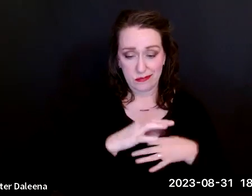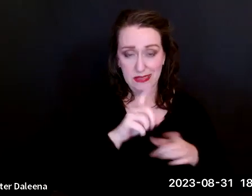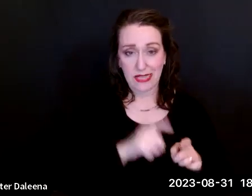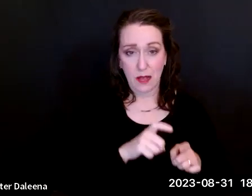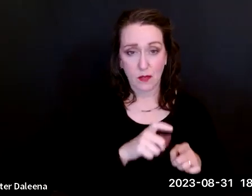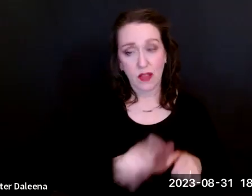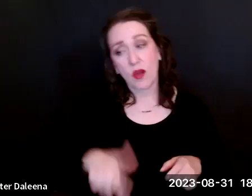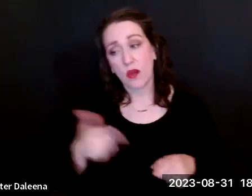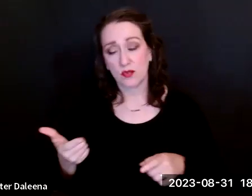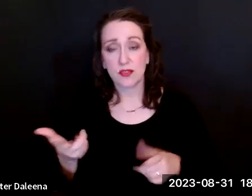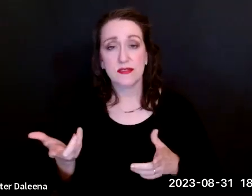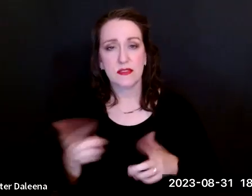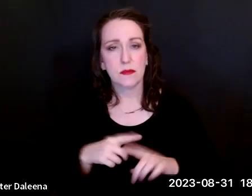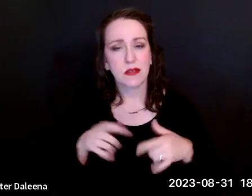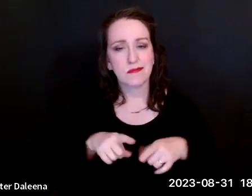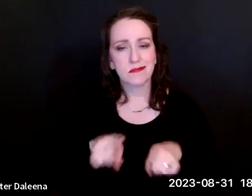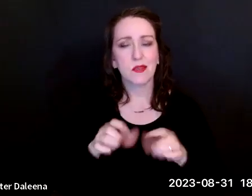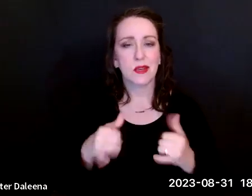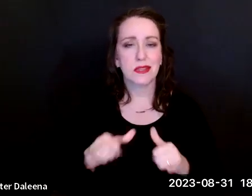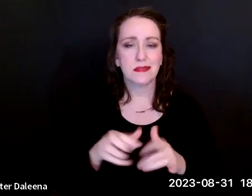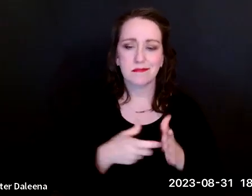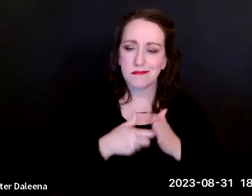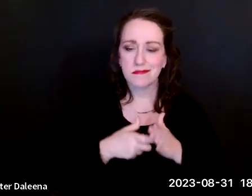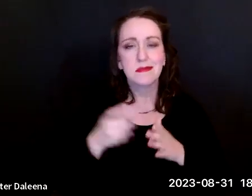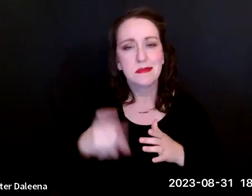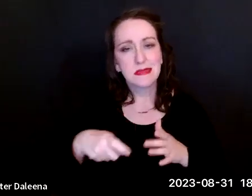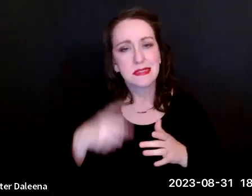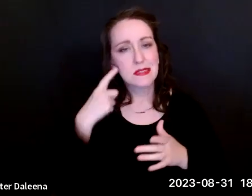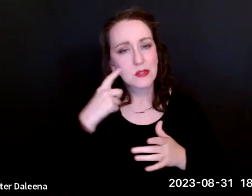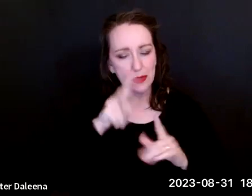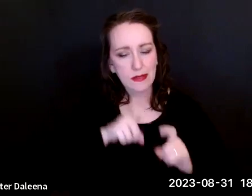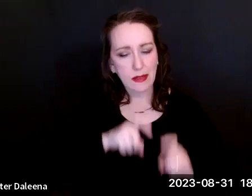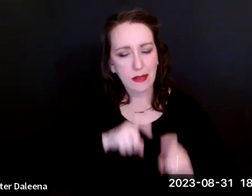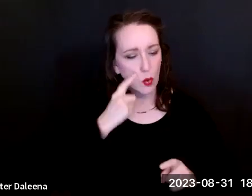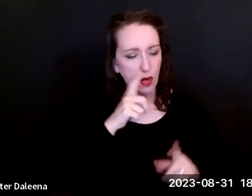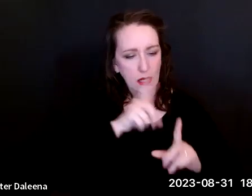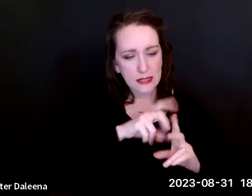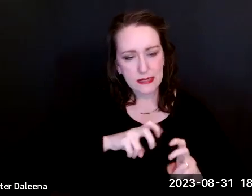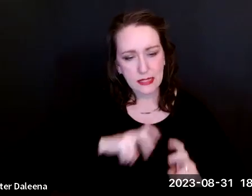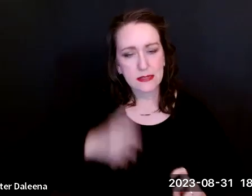alternative but current statute requires the exams to assess applicant skill and knowledge